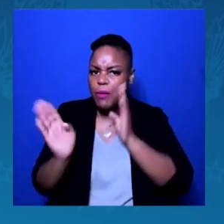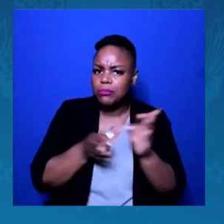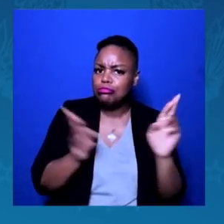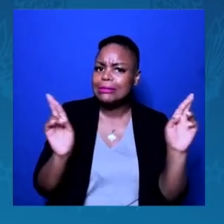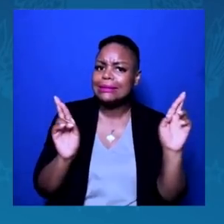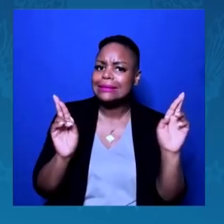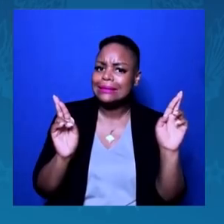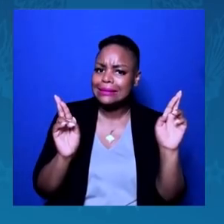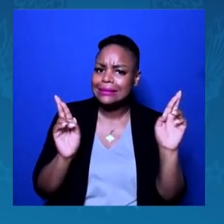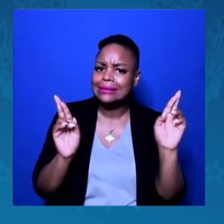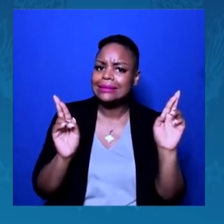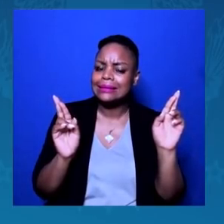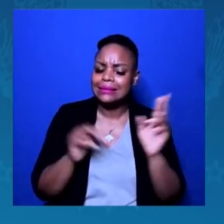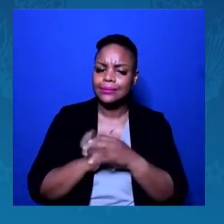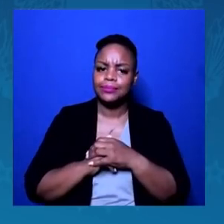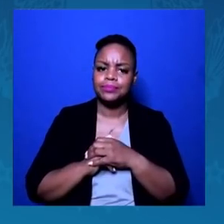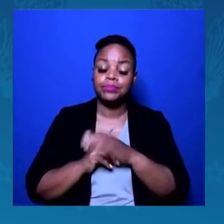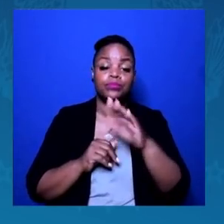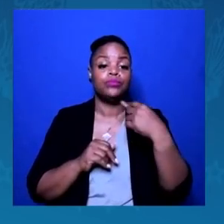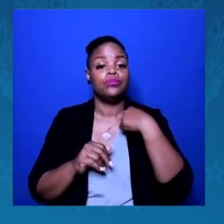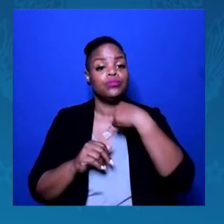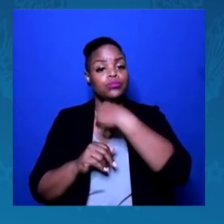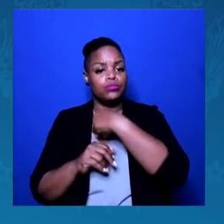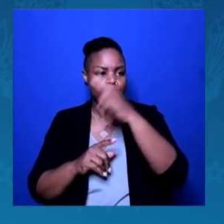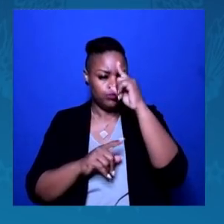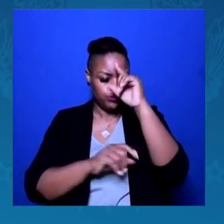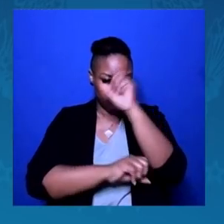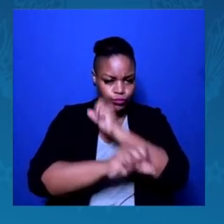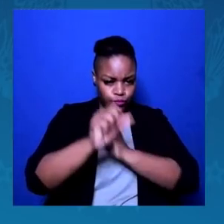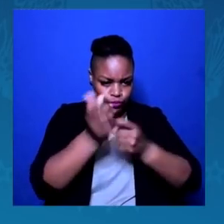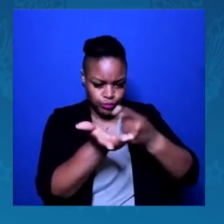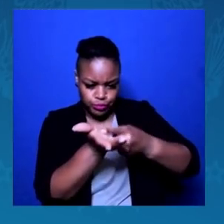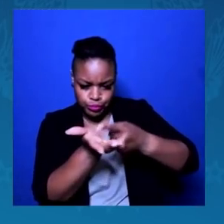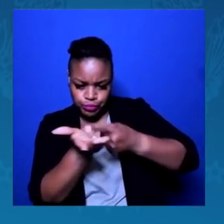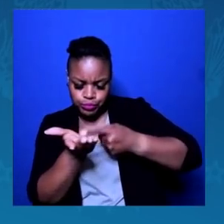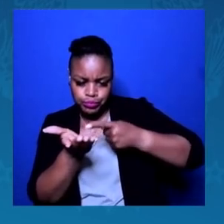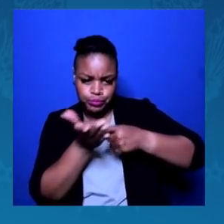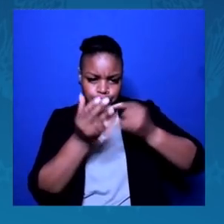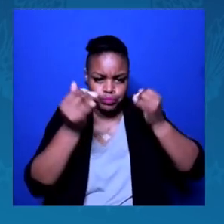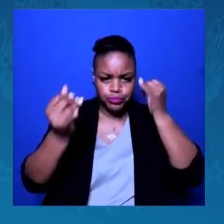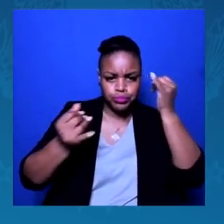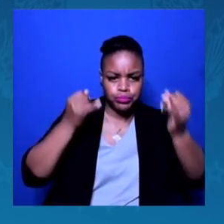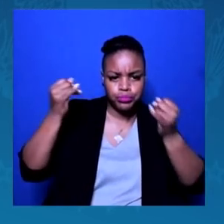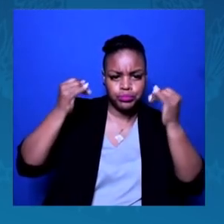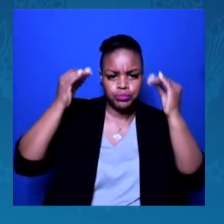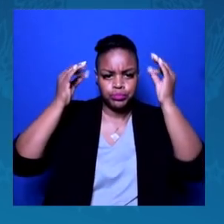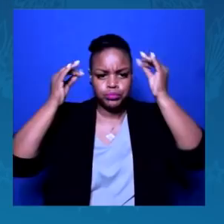meaning thinking about what might be our challenges, but also what are our opportunities.